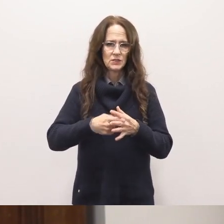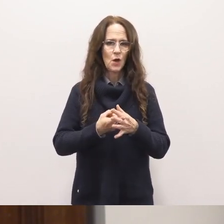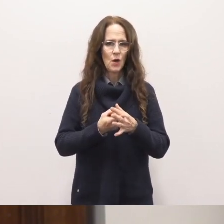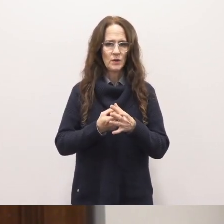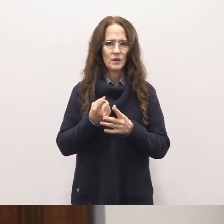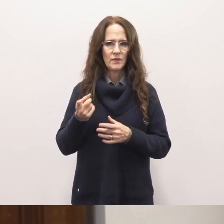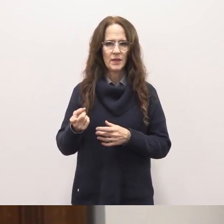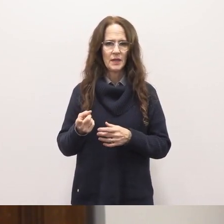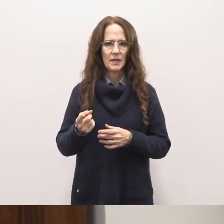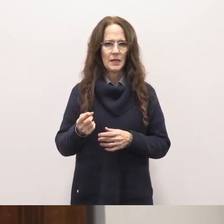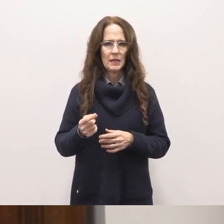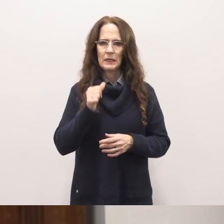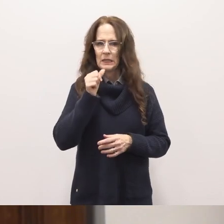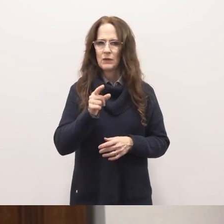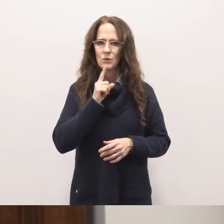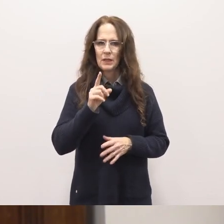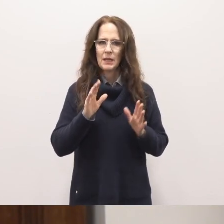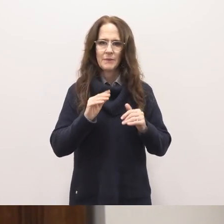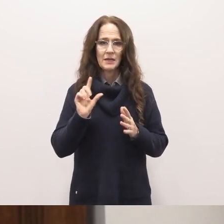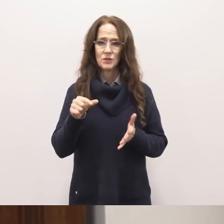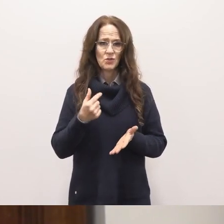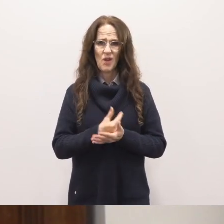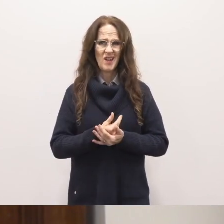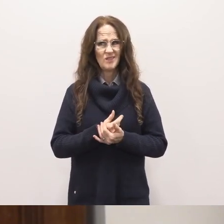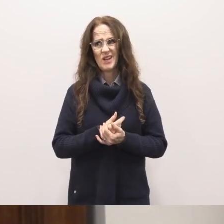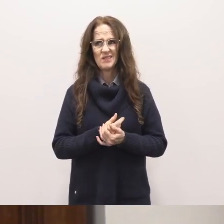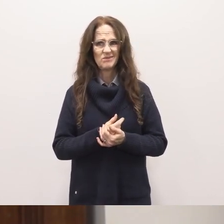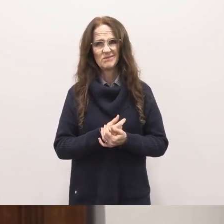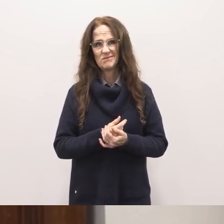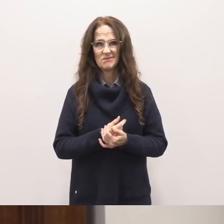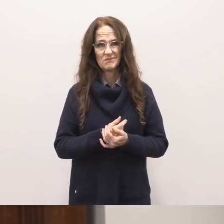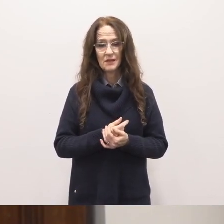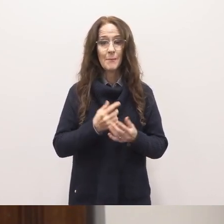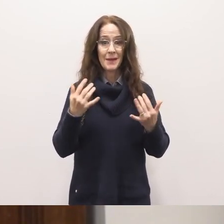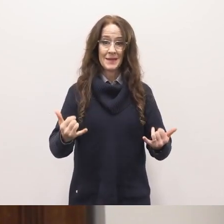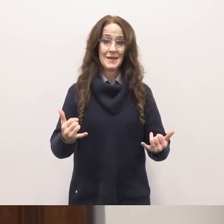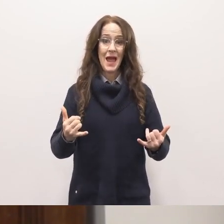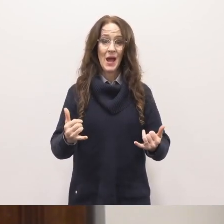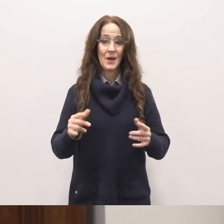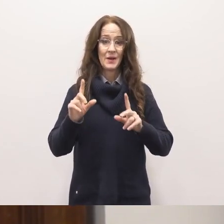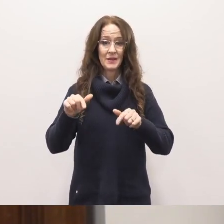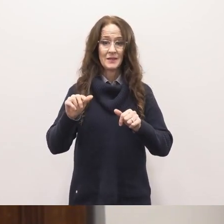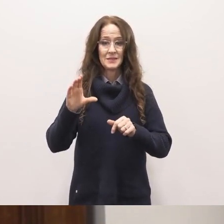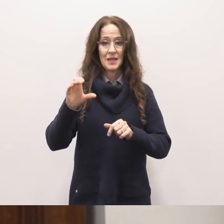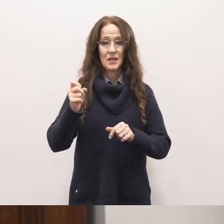he didn't really expect to graduate from high school, and now he's attending Cal State Long Beach